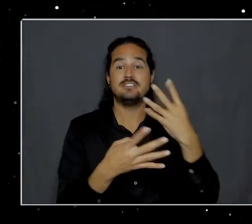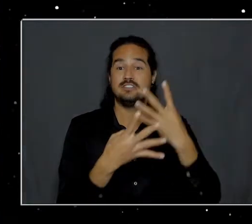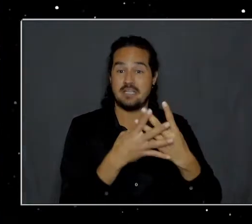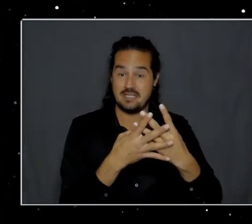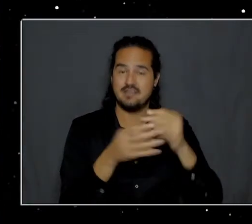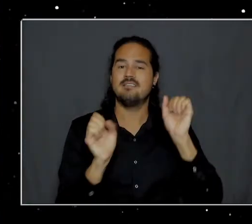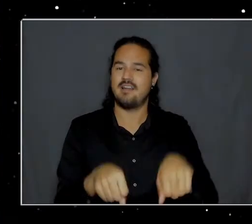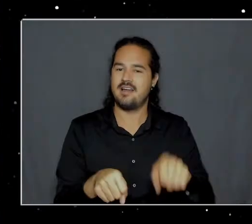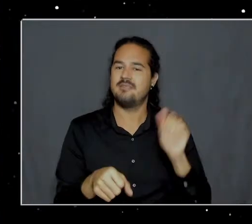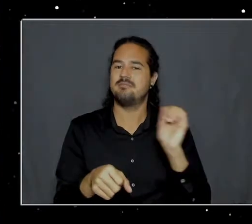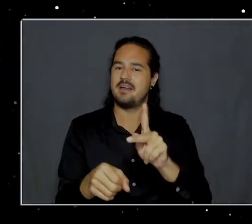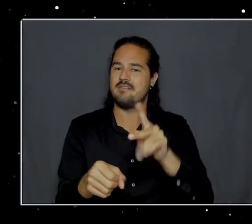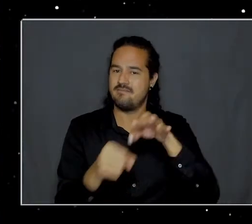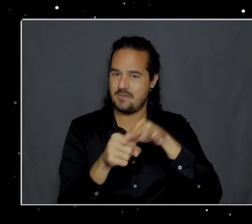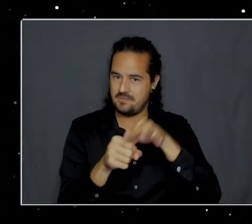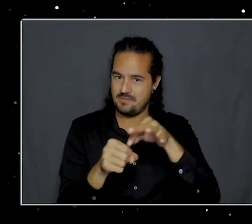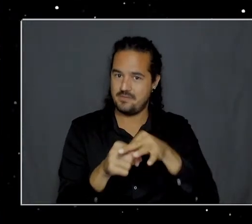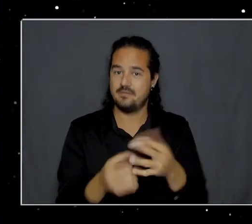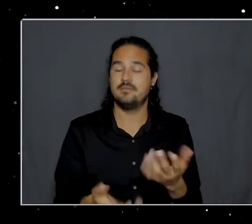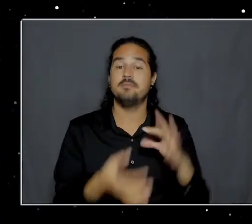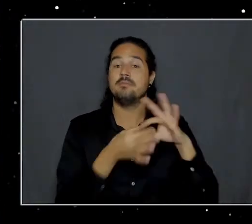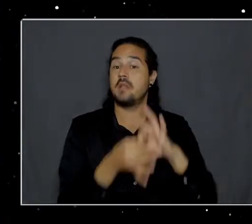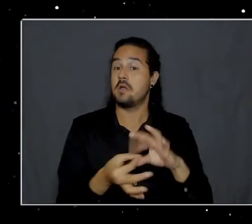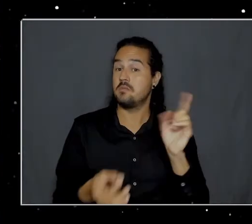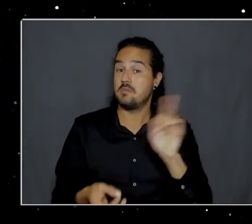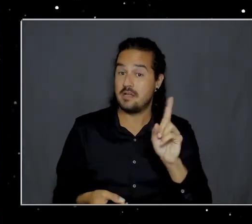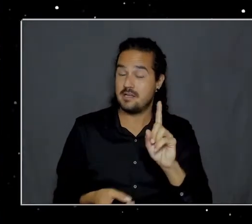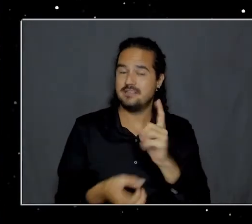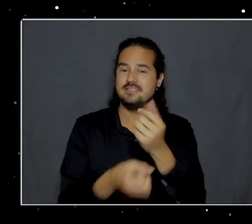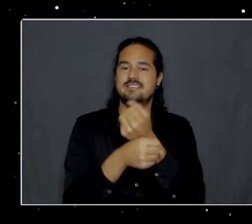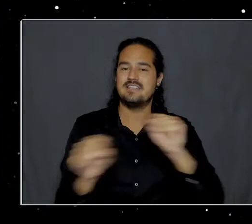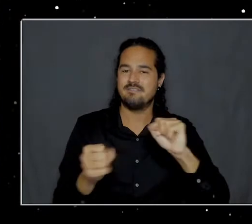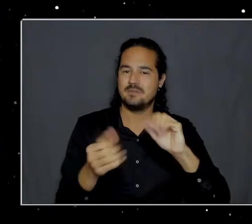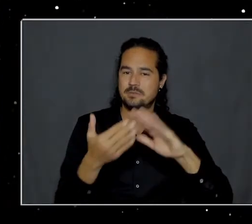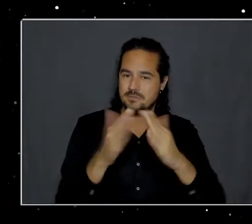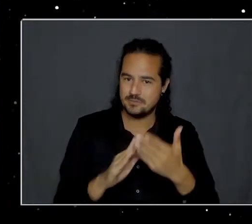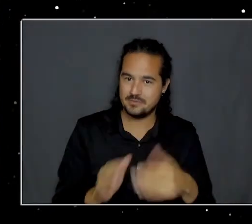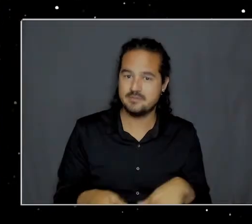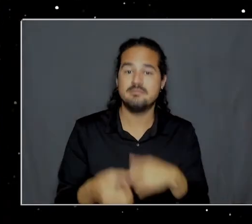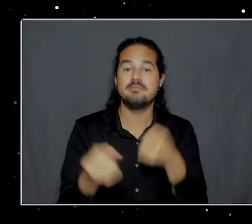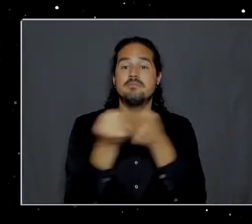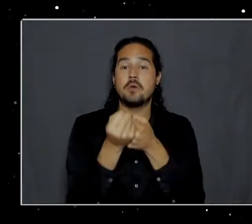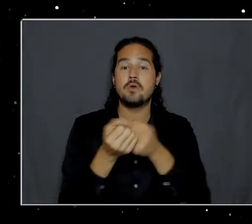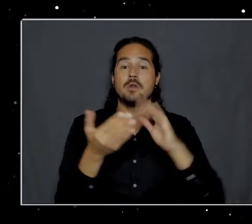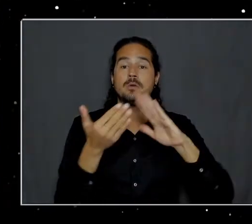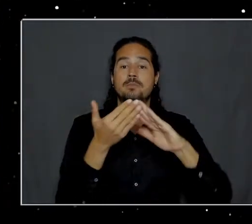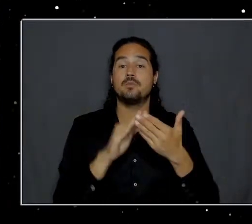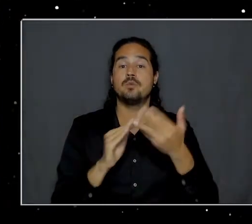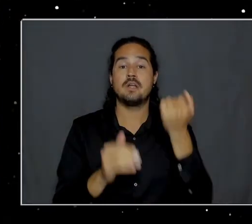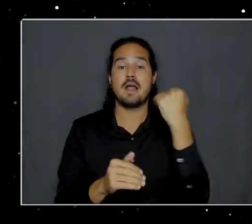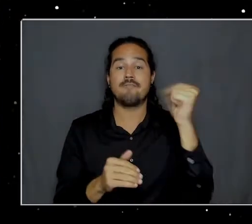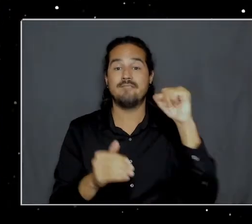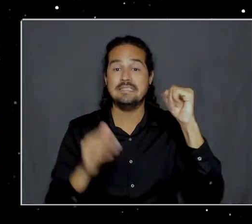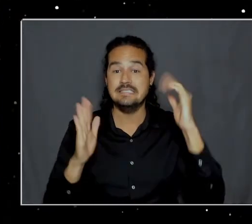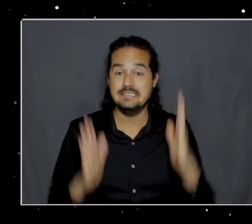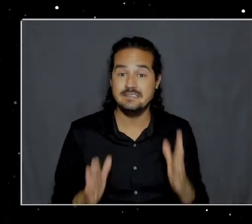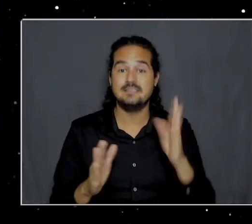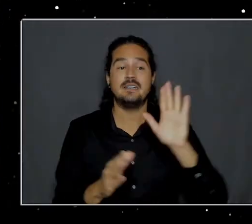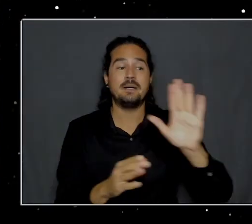YOU BELONG TO A SAFE COMMUNITY. SUPPORTING THE WORK OF COMMUNITY ACTIVISTS AND IMPACTED FAMILIES,